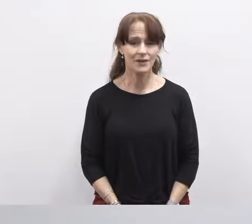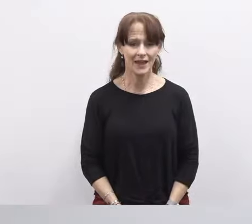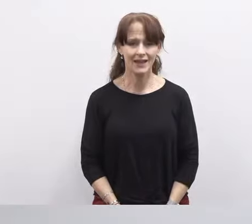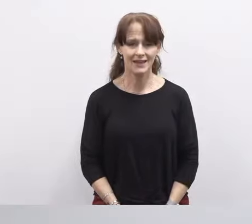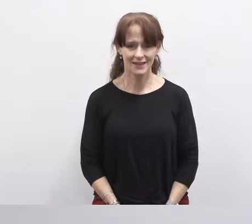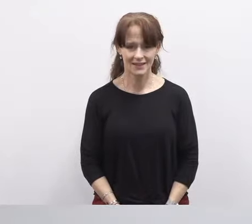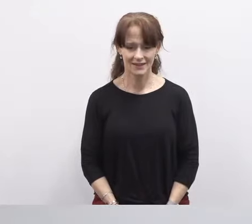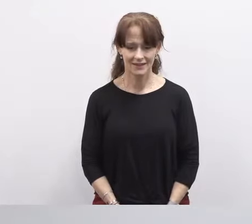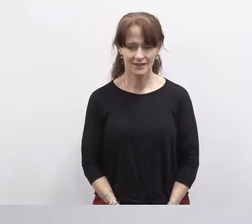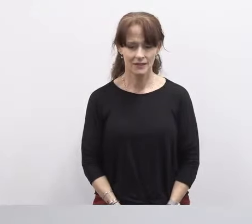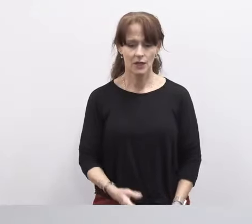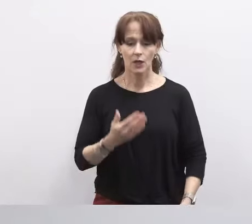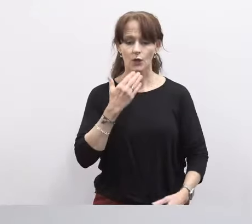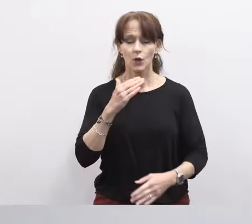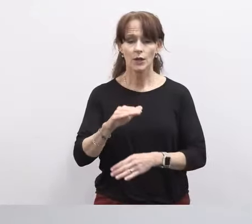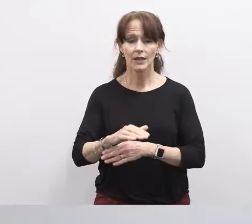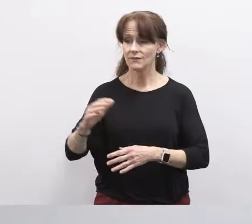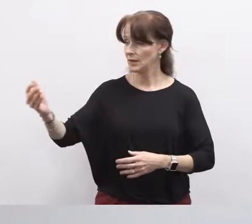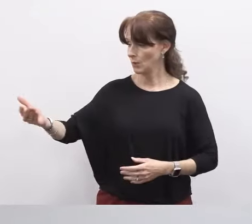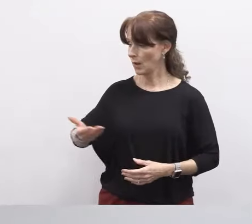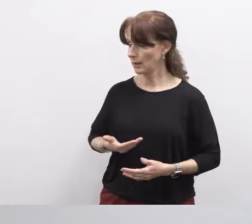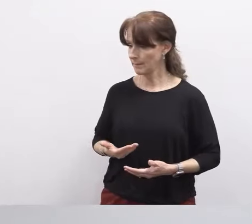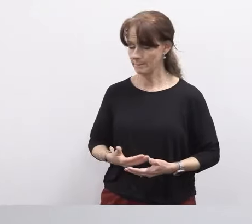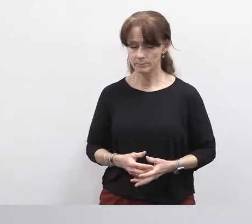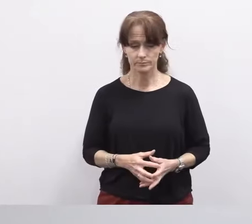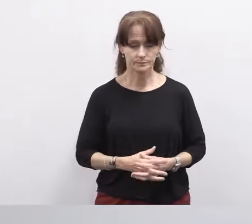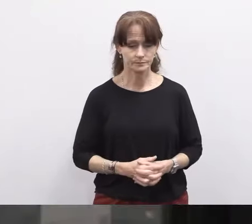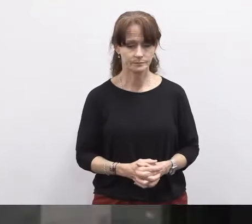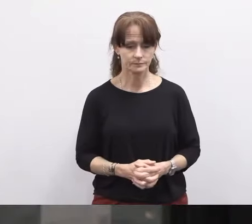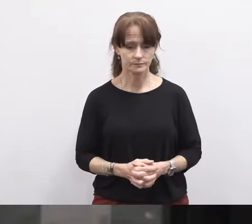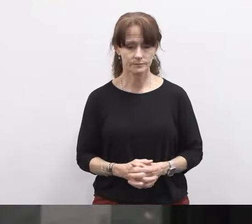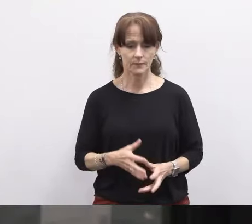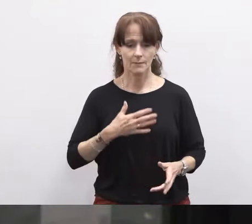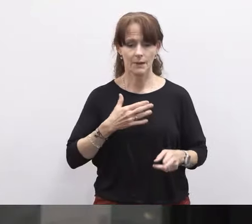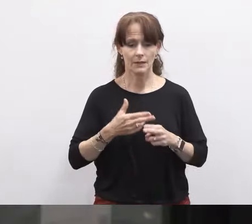Good evening, welcome. - [Mr. Suarez] Less than three minutes on the timer, please introduce yourself. Okay, Hello, my name is Anthony Cruzic.